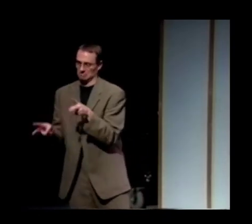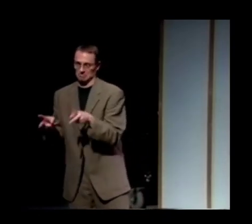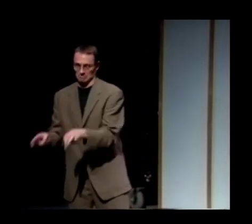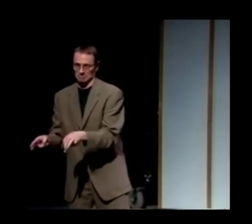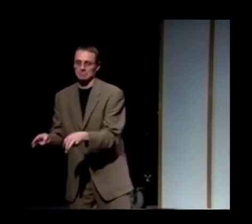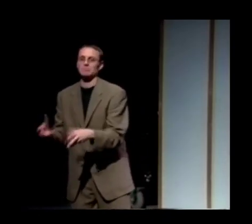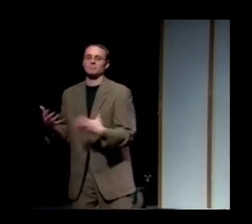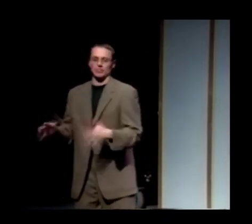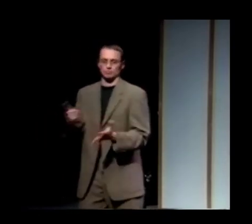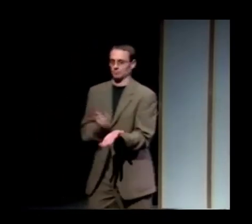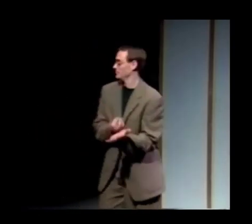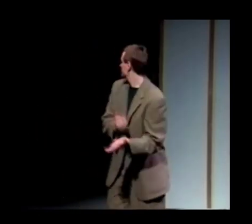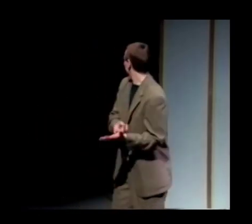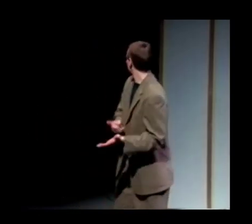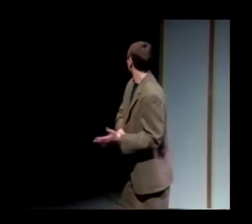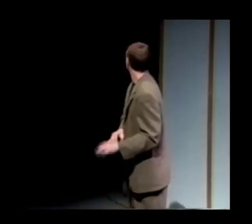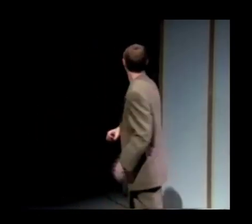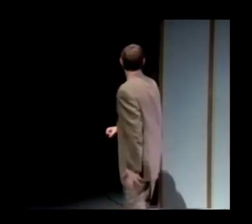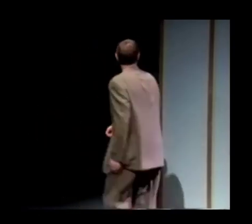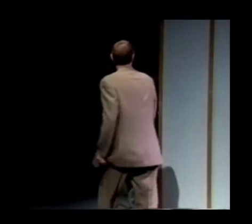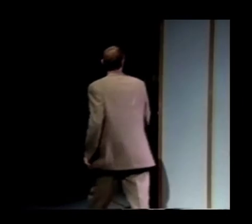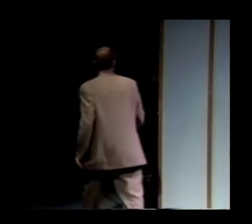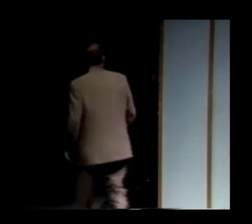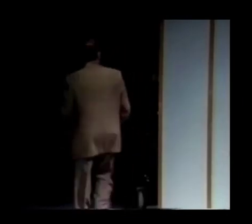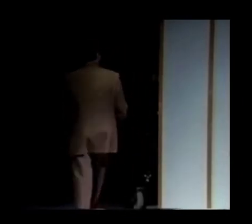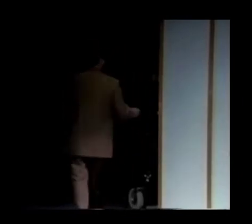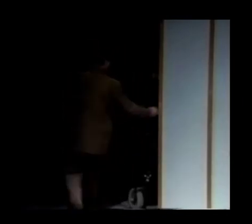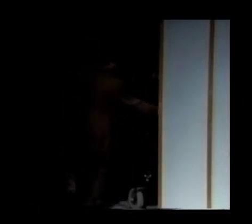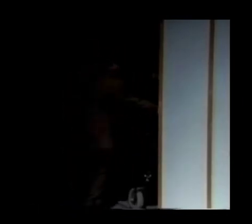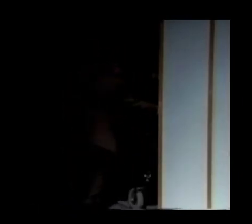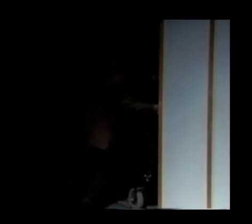OF, LIKE, A FILM, OK? IT'S A BRIEF FILM SNIPPET.